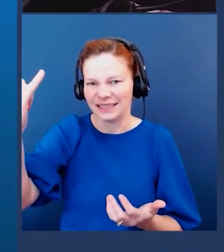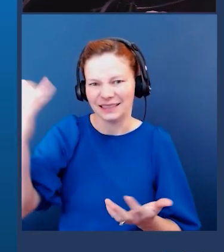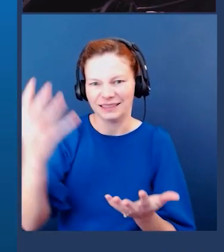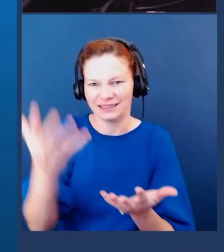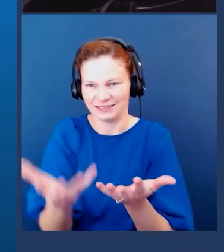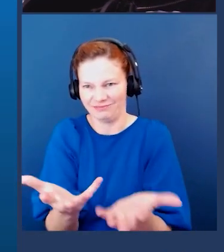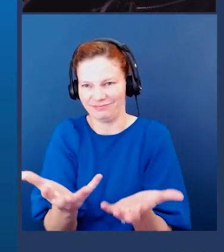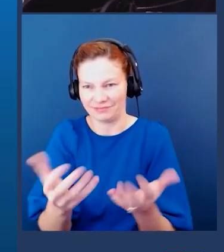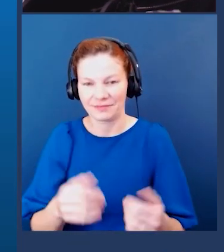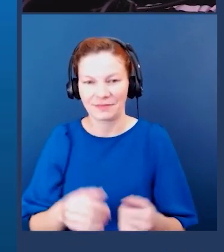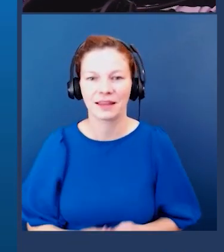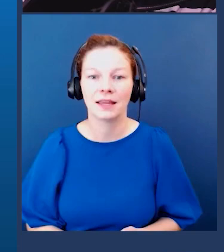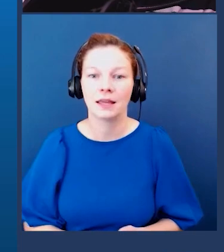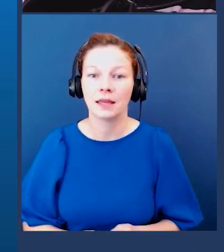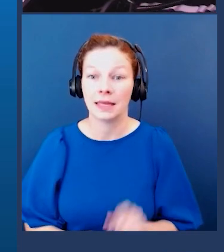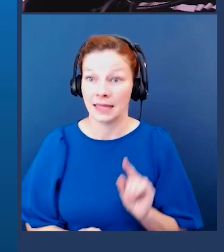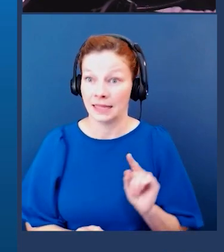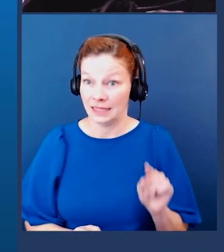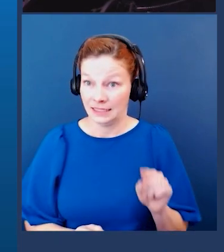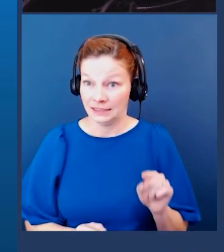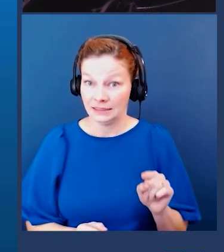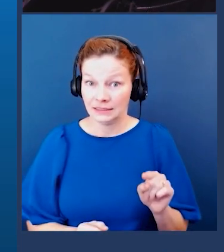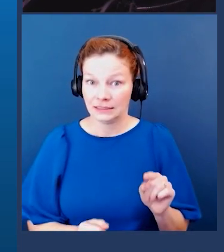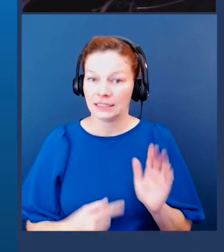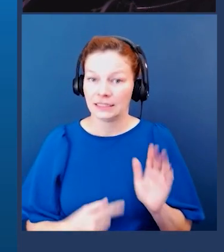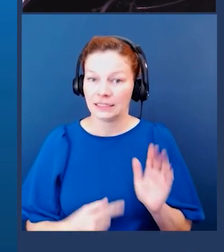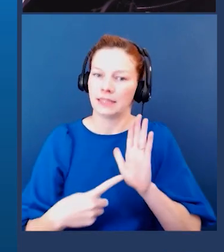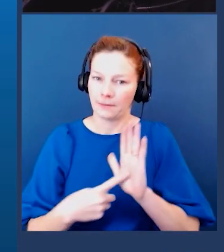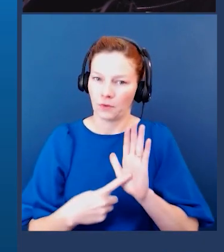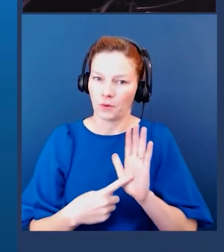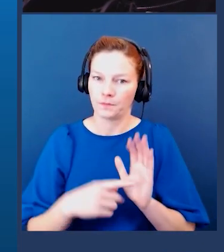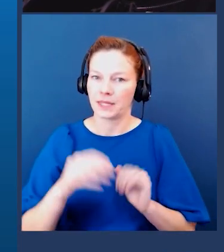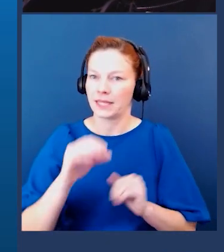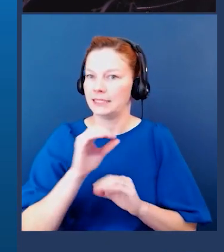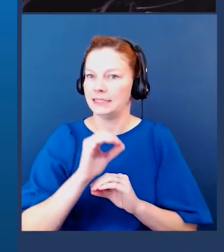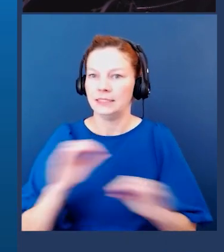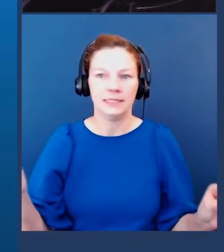So this here is the example of zero code in the sense that leaderboard,